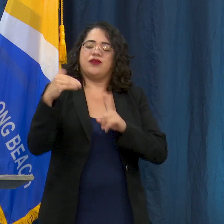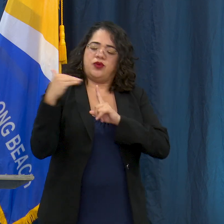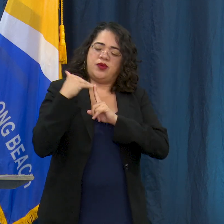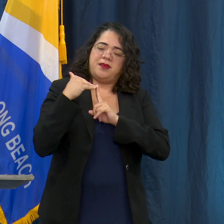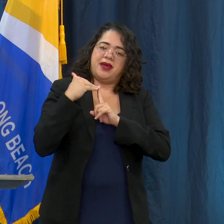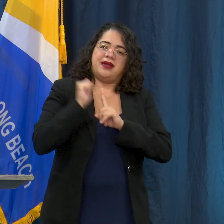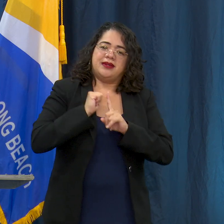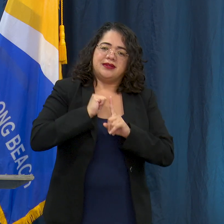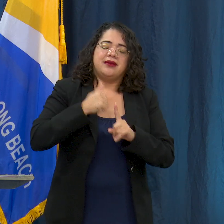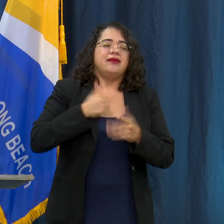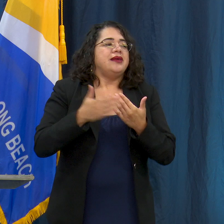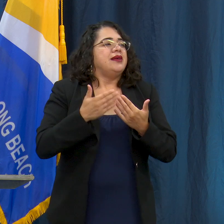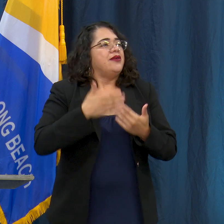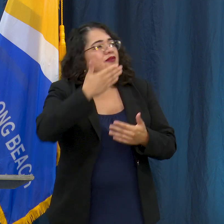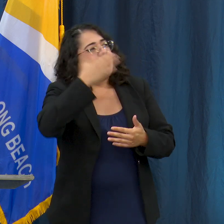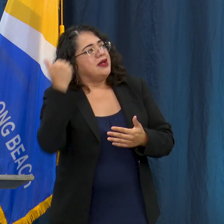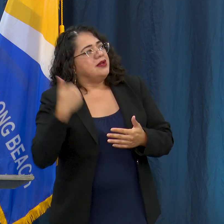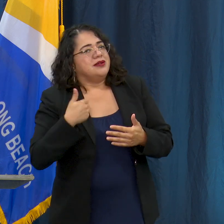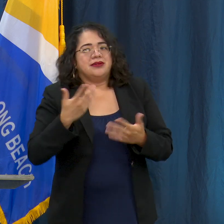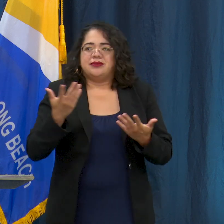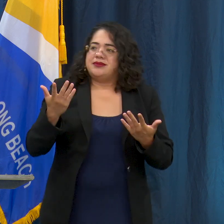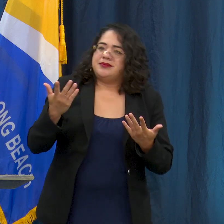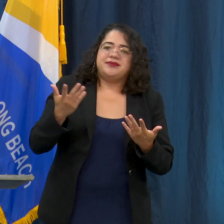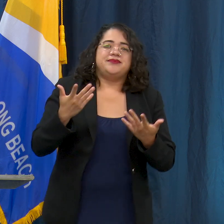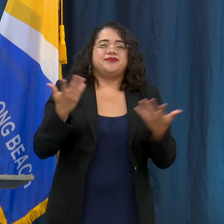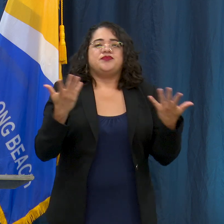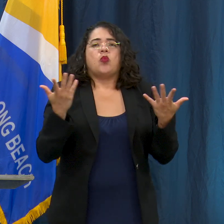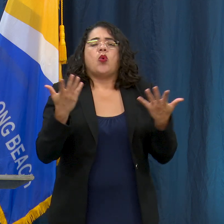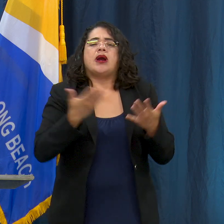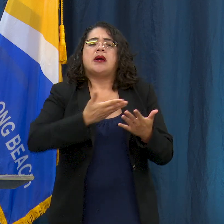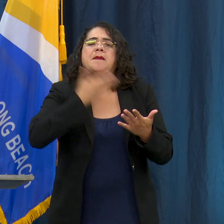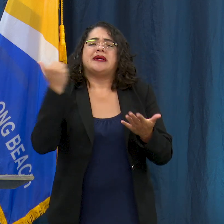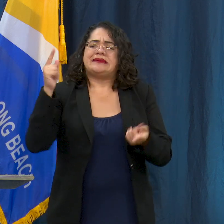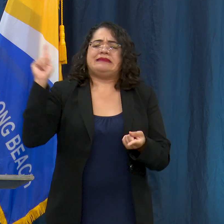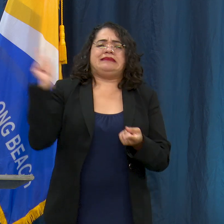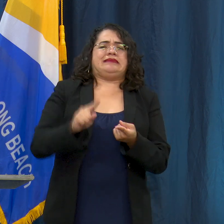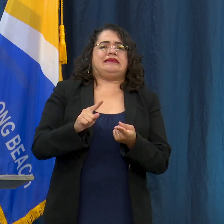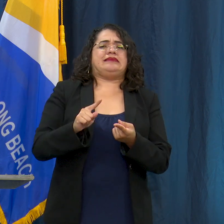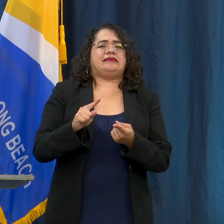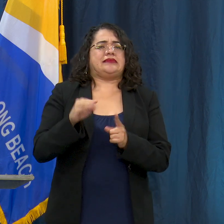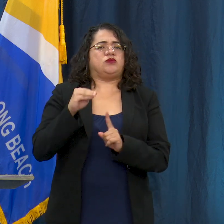what are the best things we can do to prevent exposure to COVID-19 to prevent